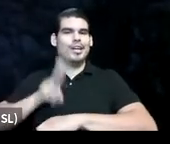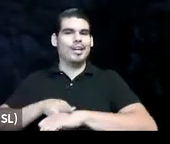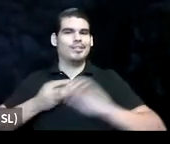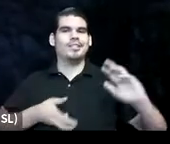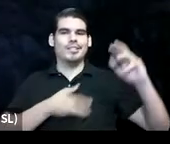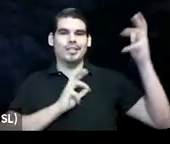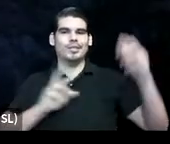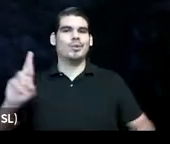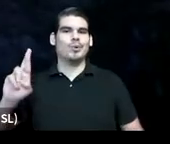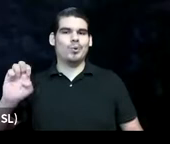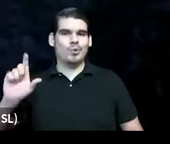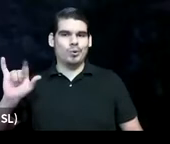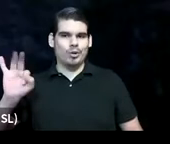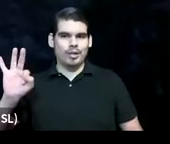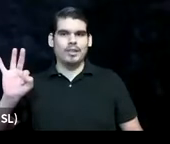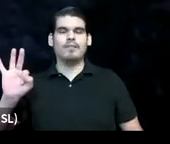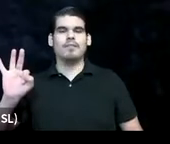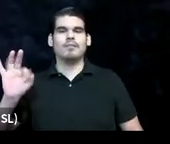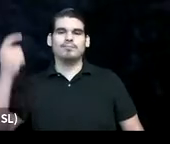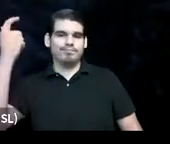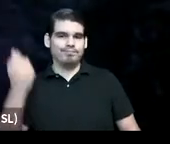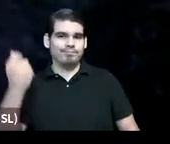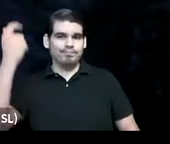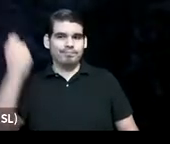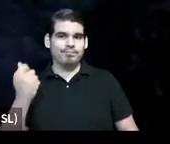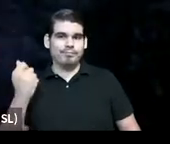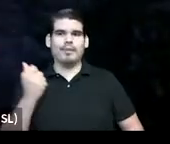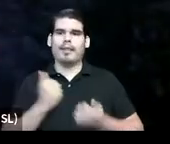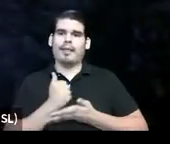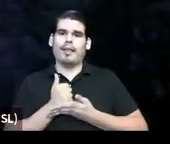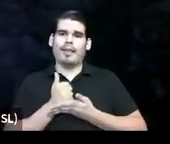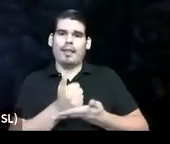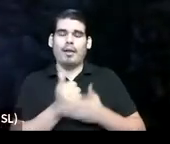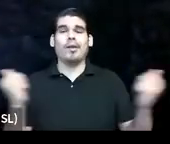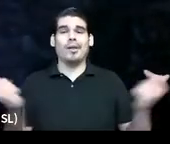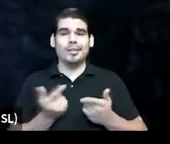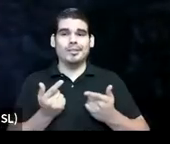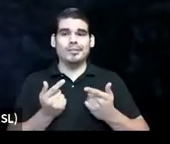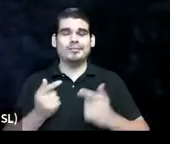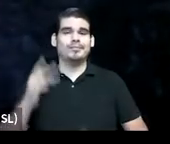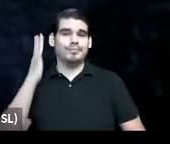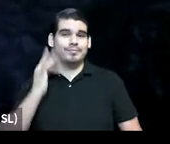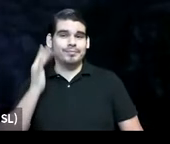and we really wanted to ensure that these funds wouldn't be affected in any way so that